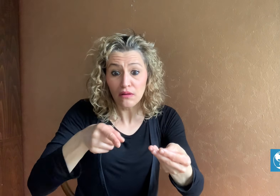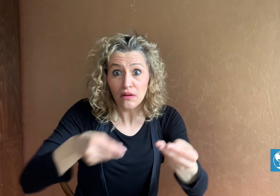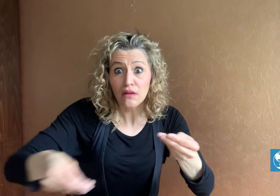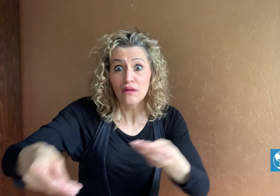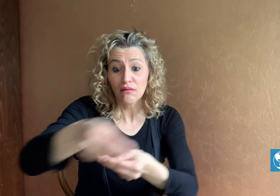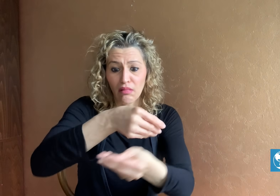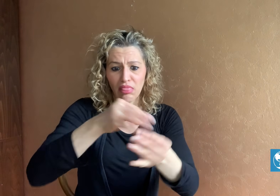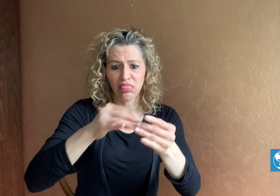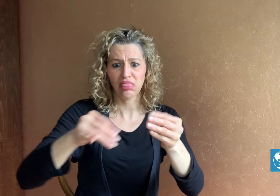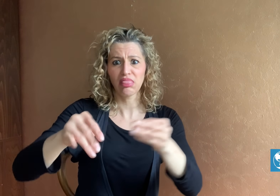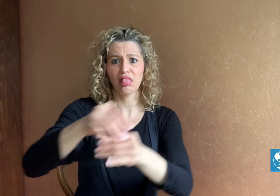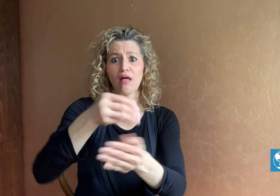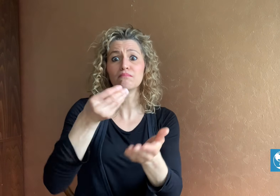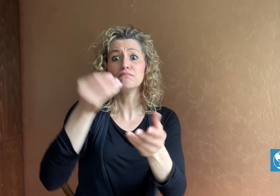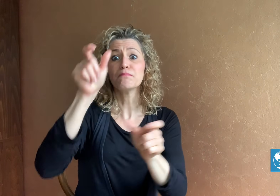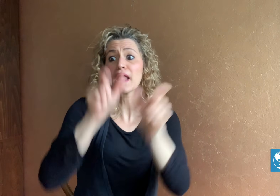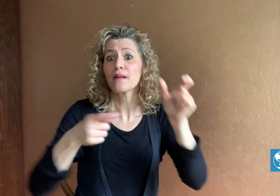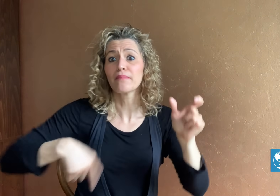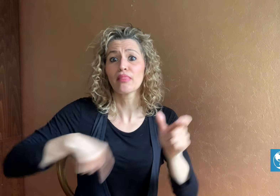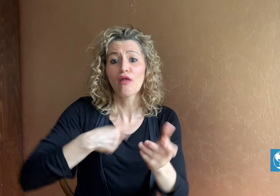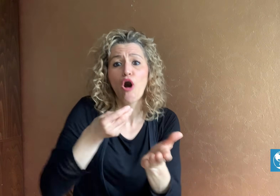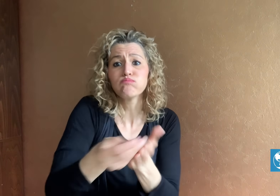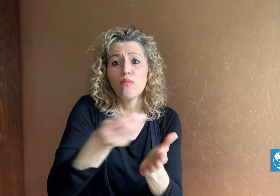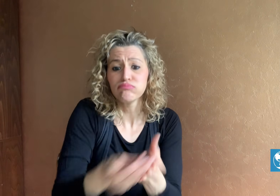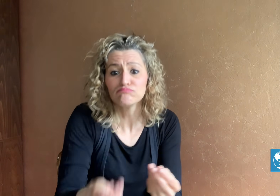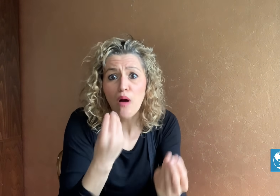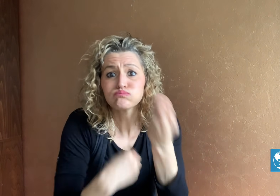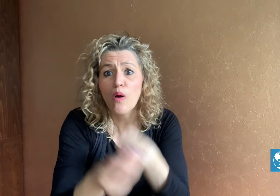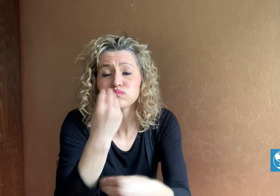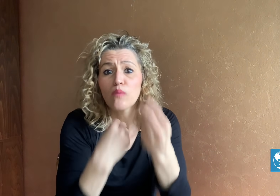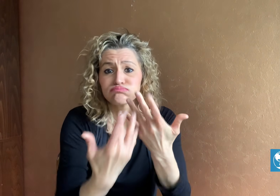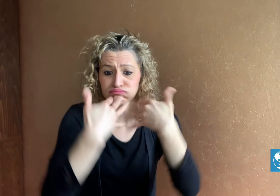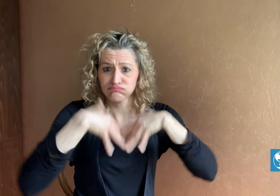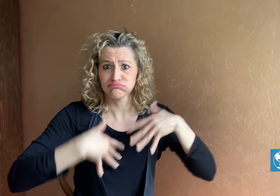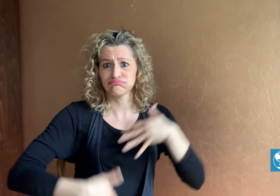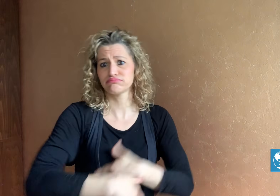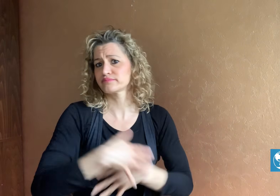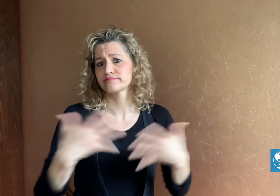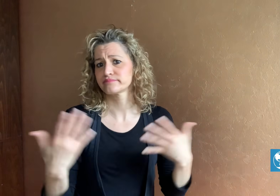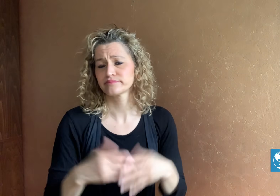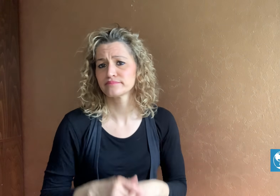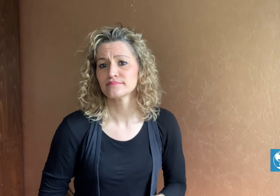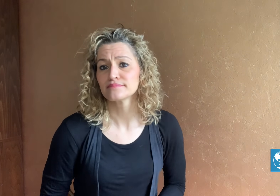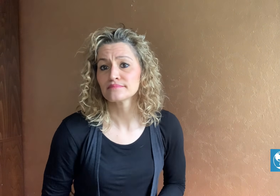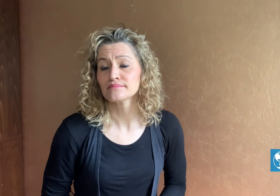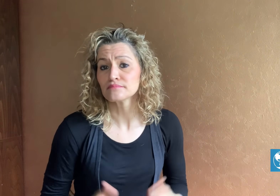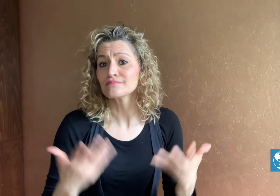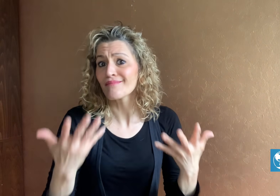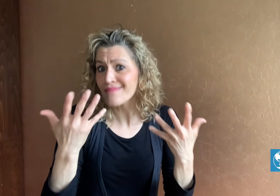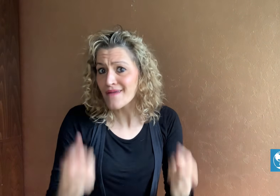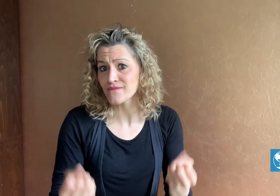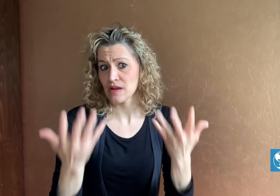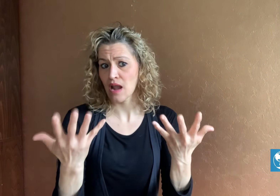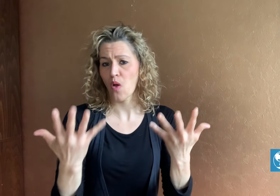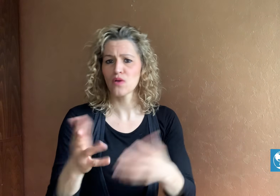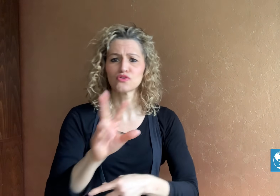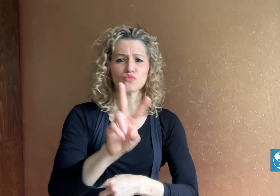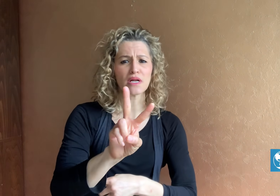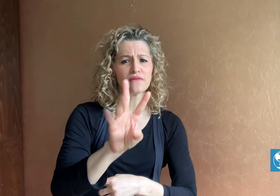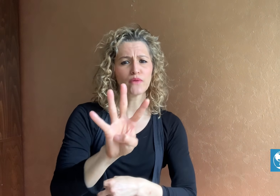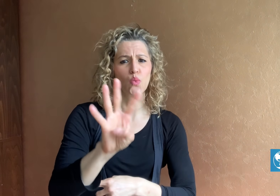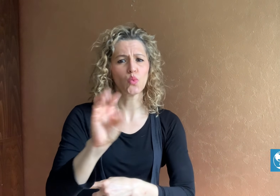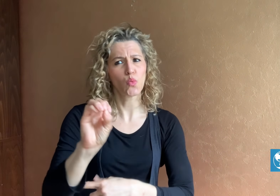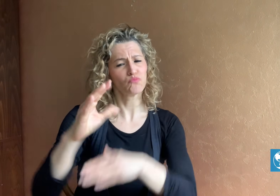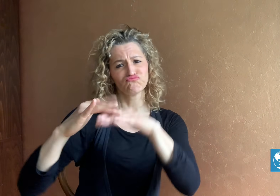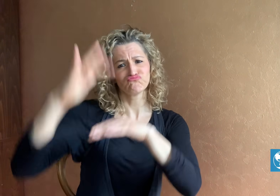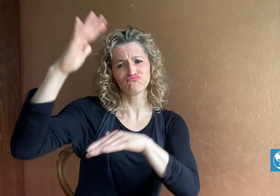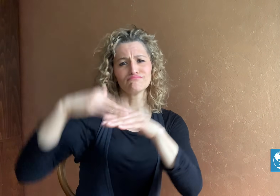trade of wildlife for human consumption.